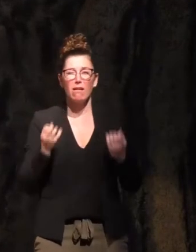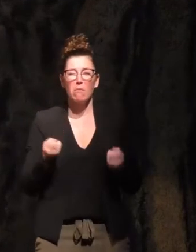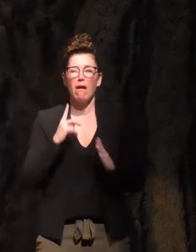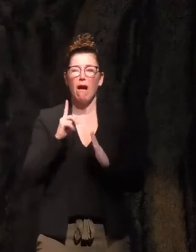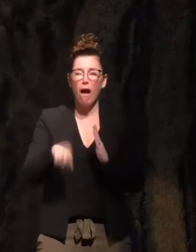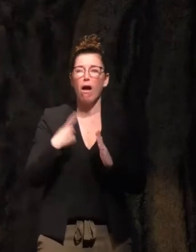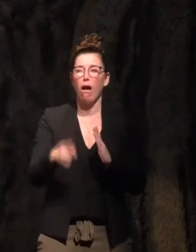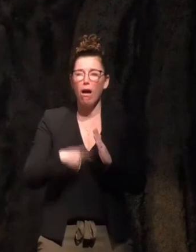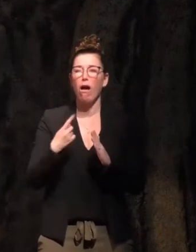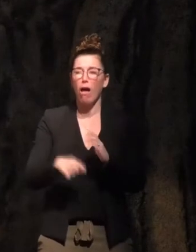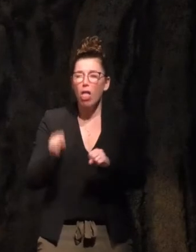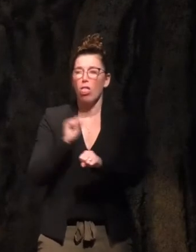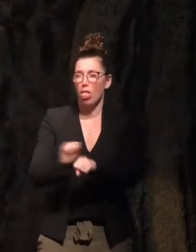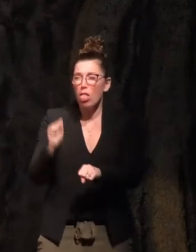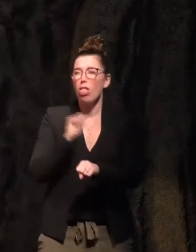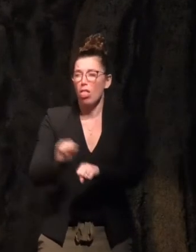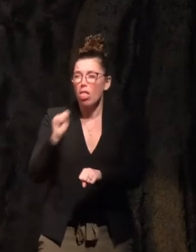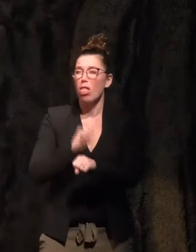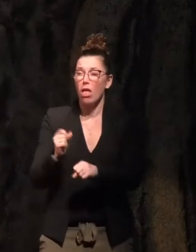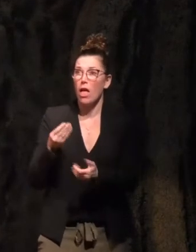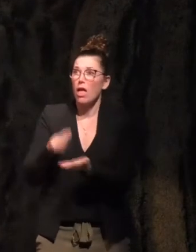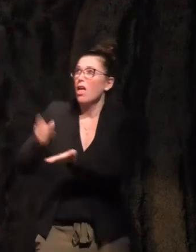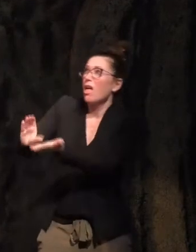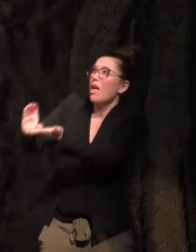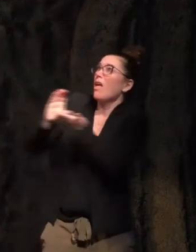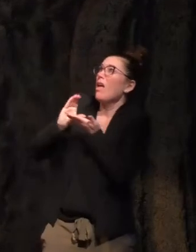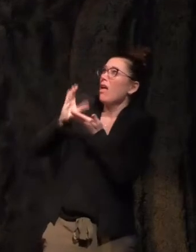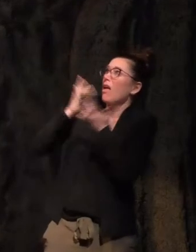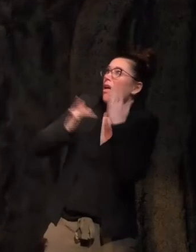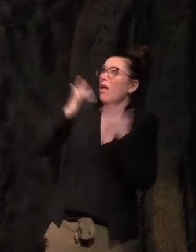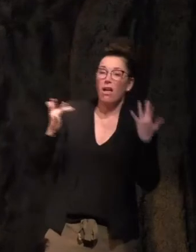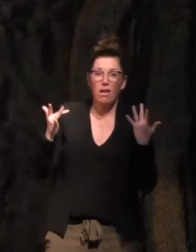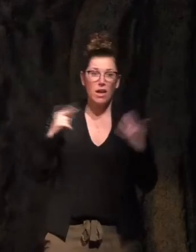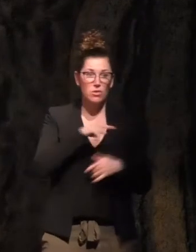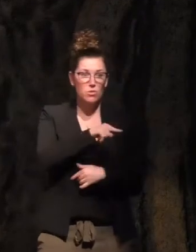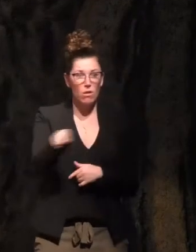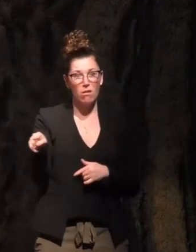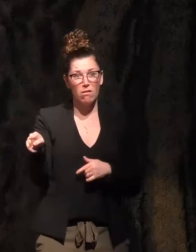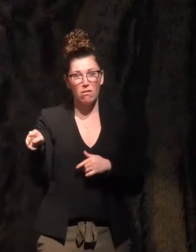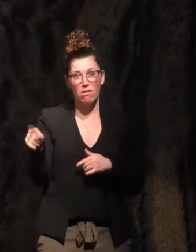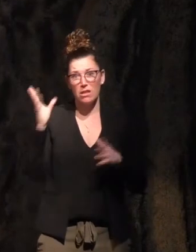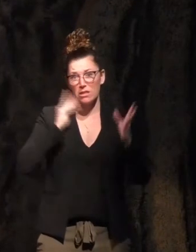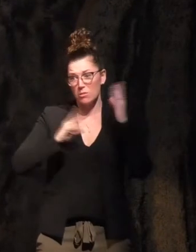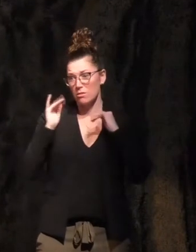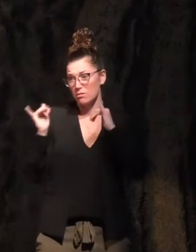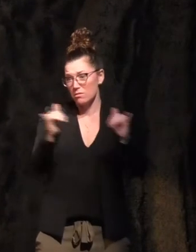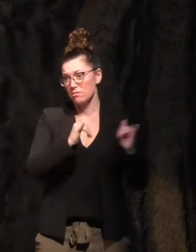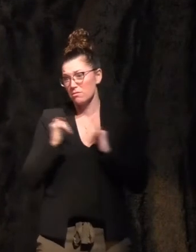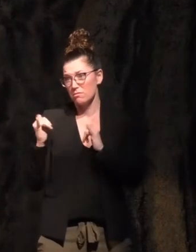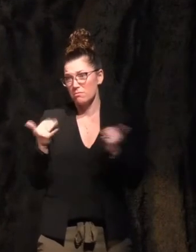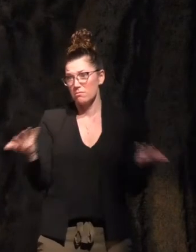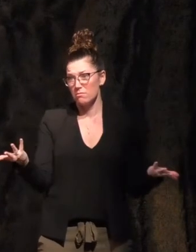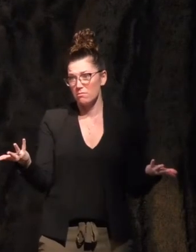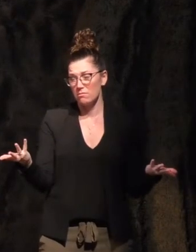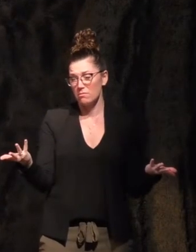under-compensated labor of love as everyone in this room does or has, it's so easy to forget